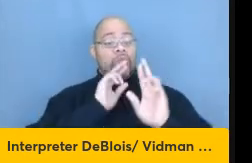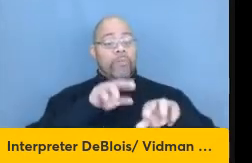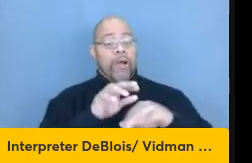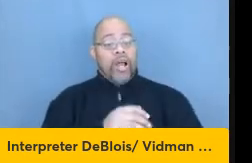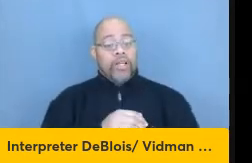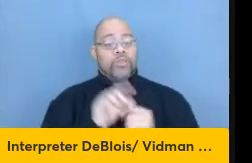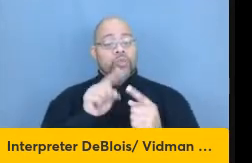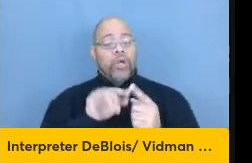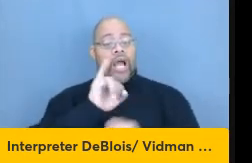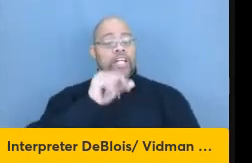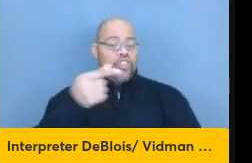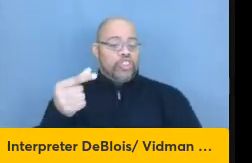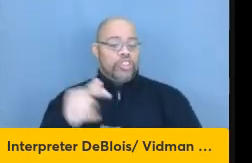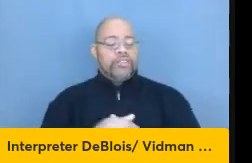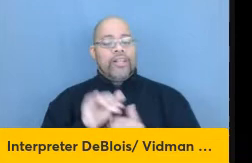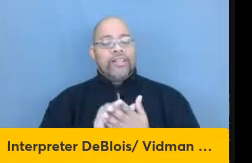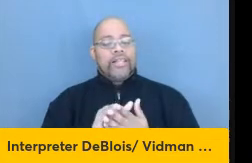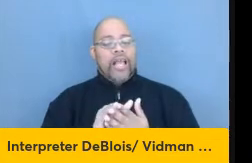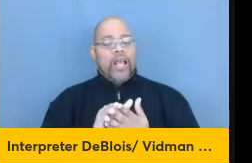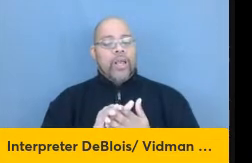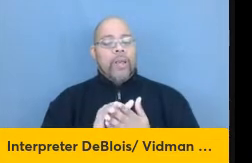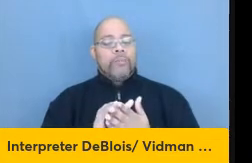IgG that was passively transferred